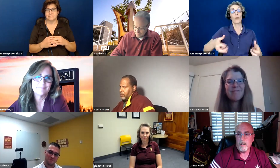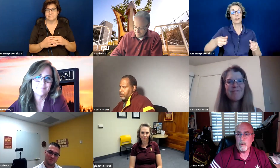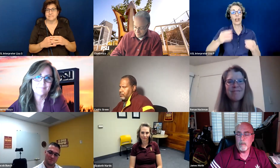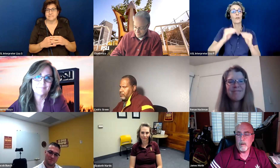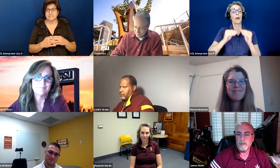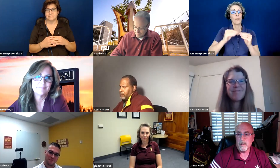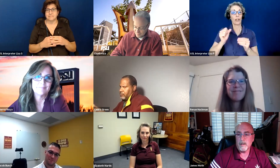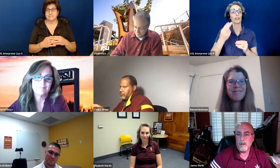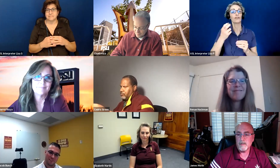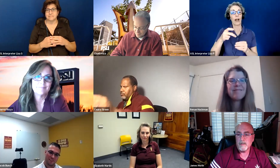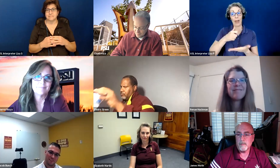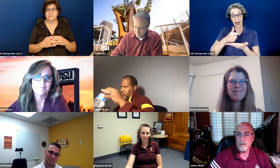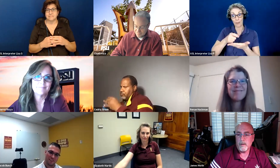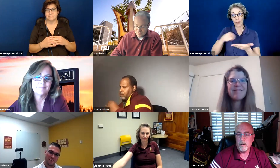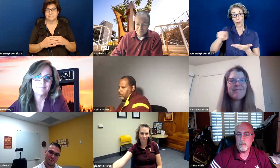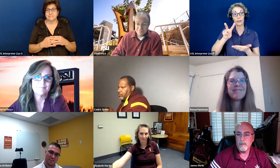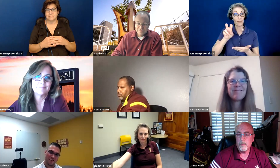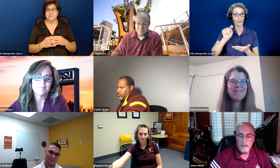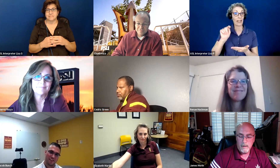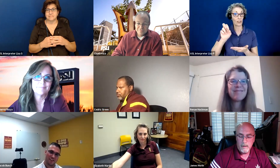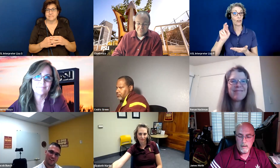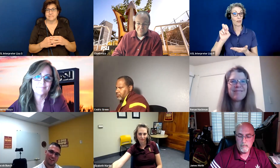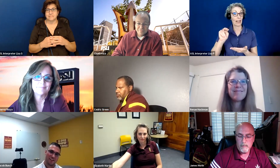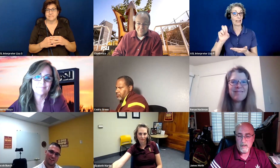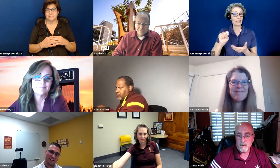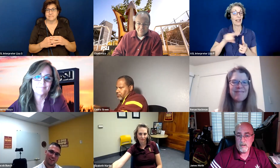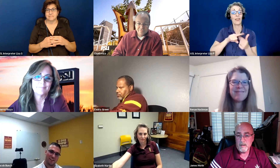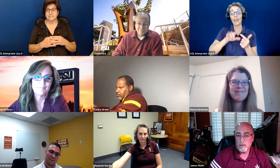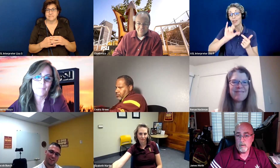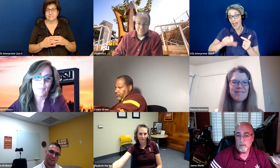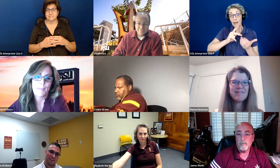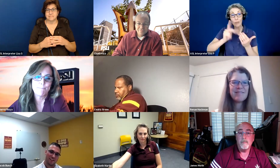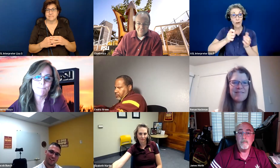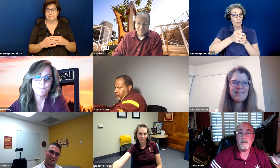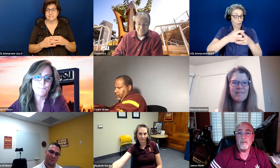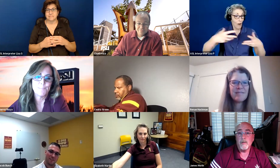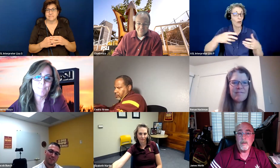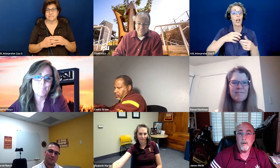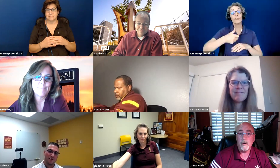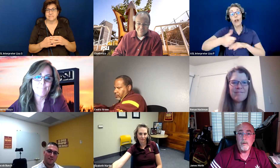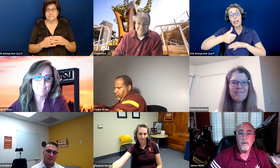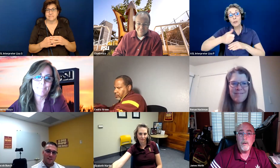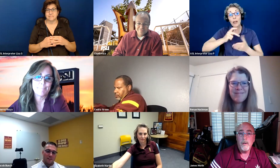And that program just kinda blossomed over the years. The transportation program blossomed over the years.